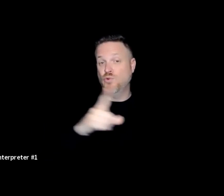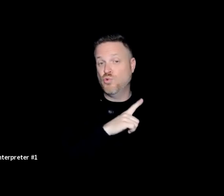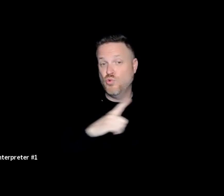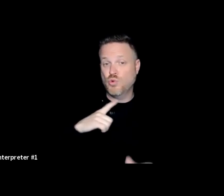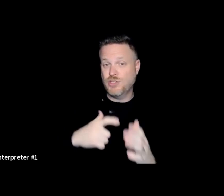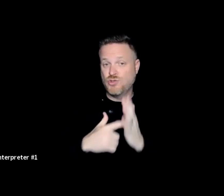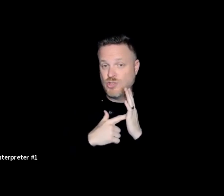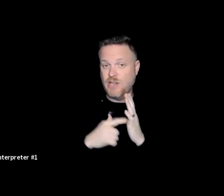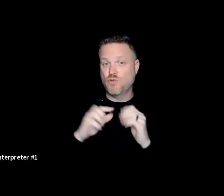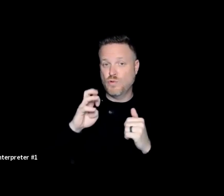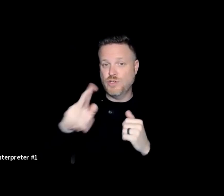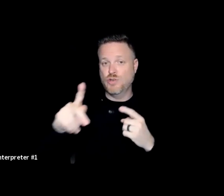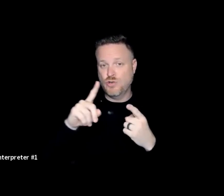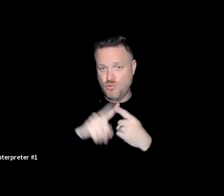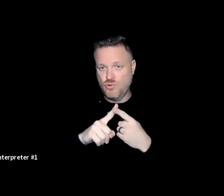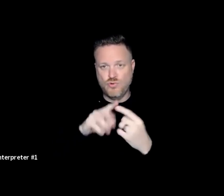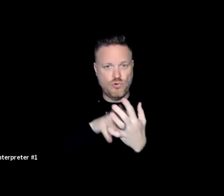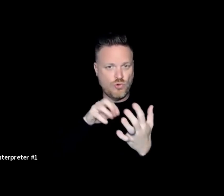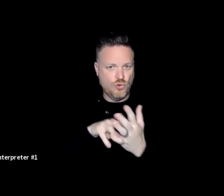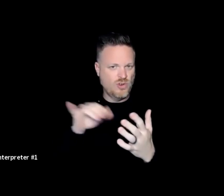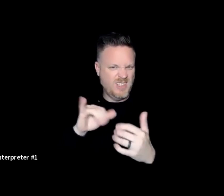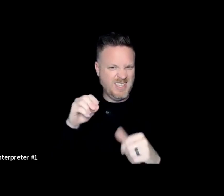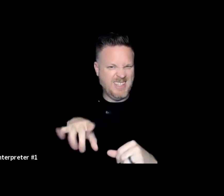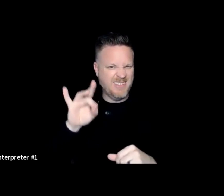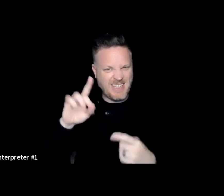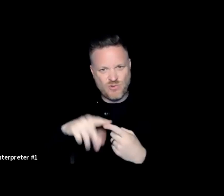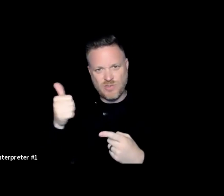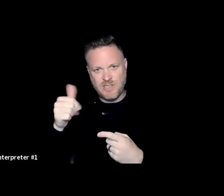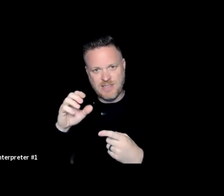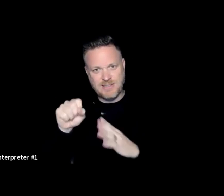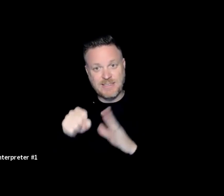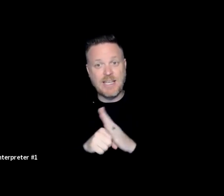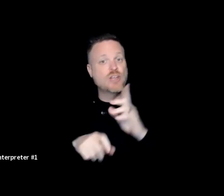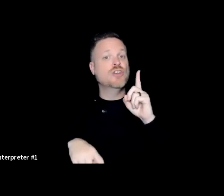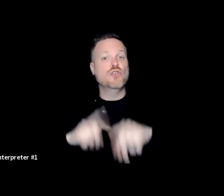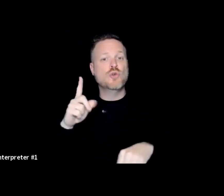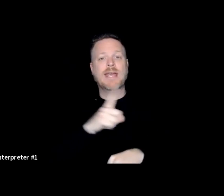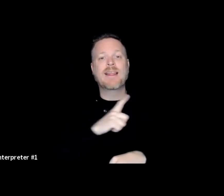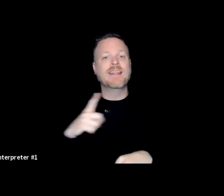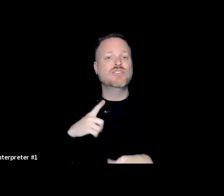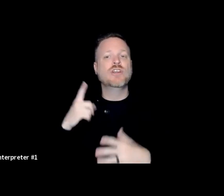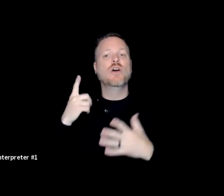Learn, as they have done in those states, you still cannot legislate what schools must do.